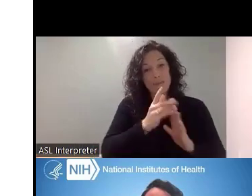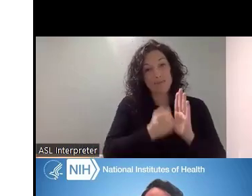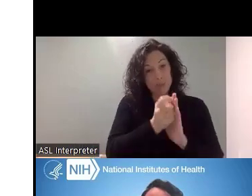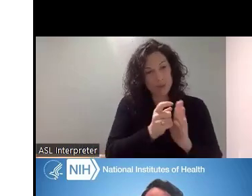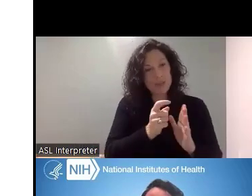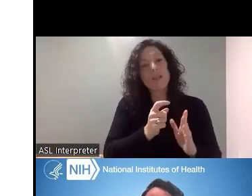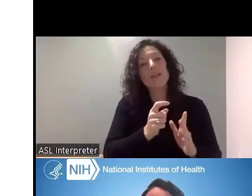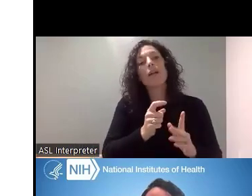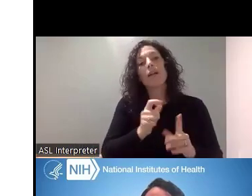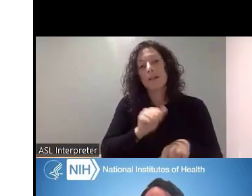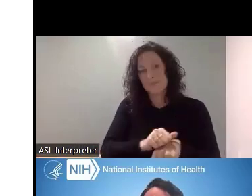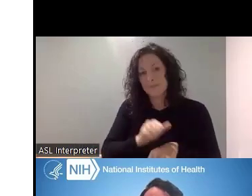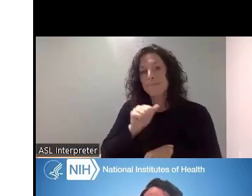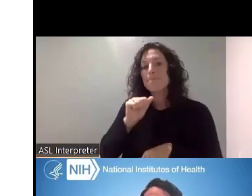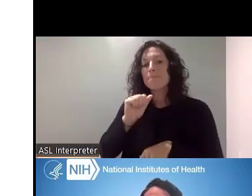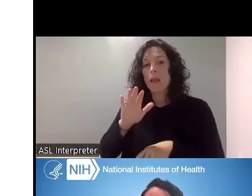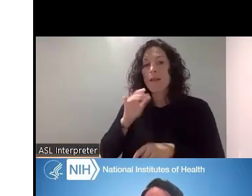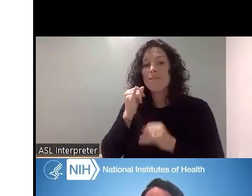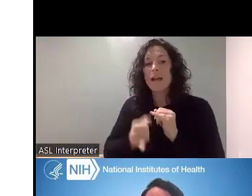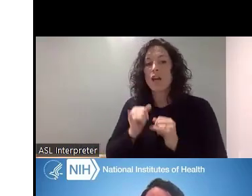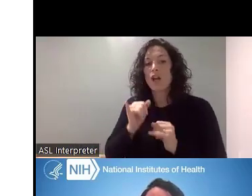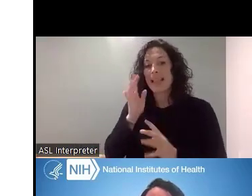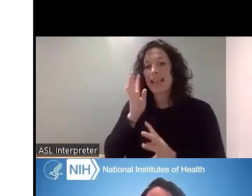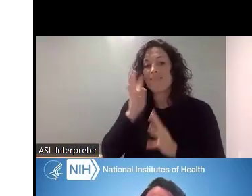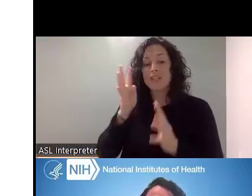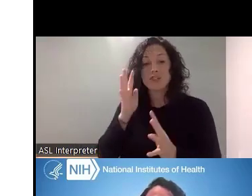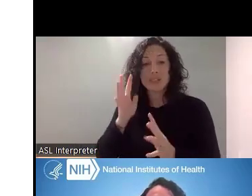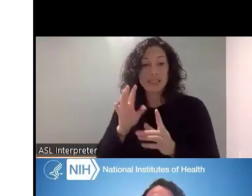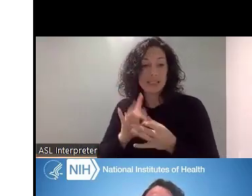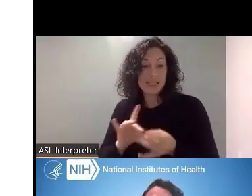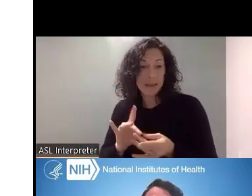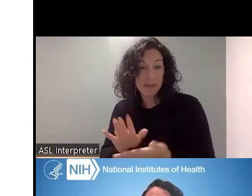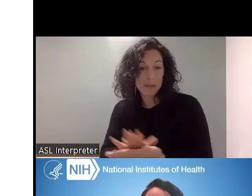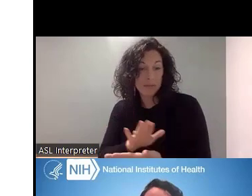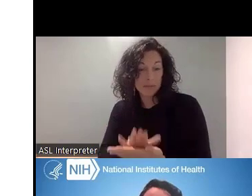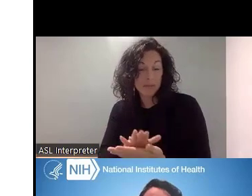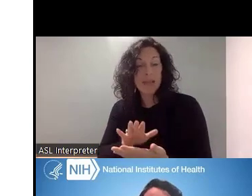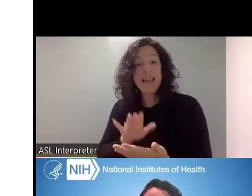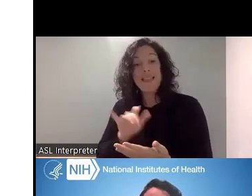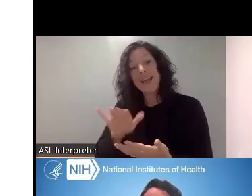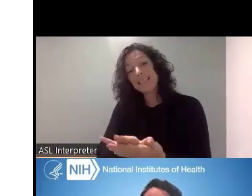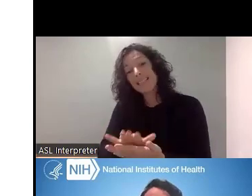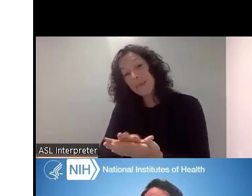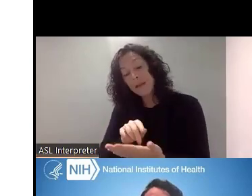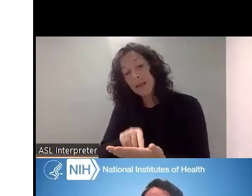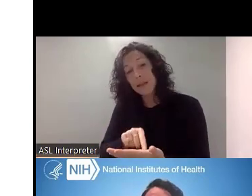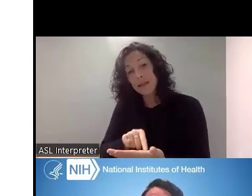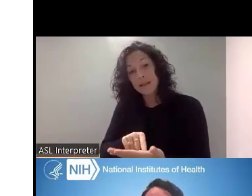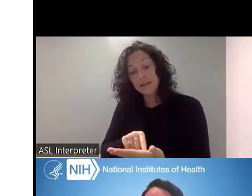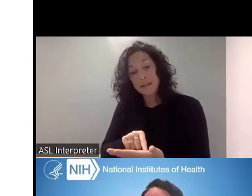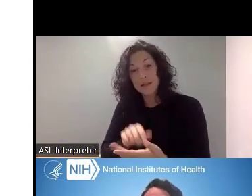to NIH, and all inventions that are resulting from NIH-funded research